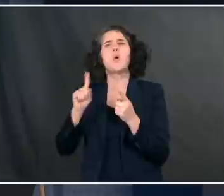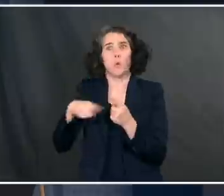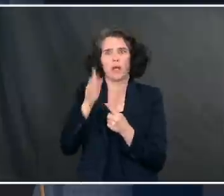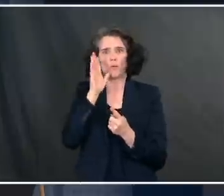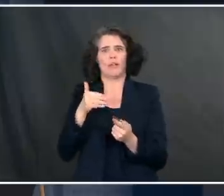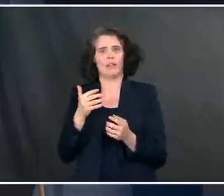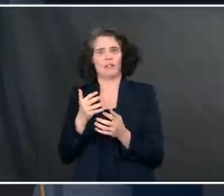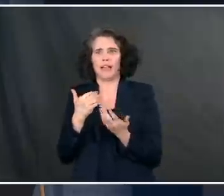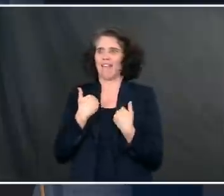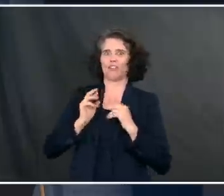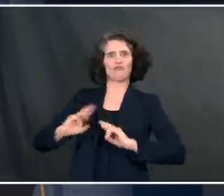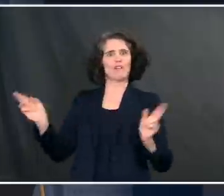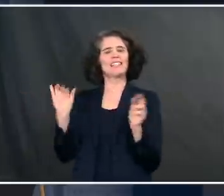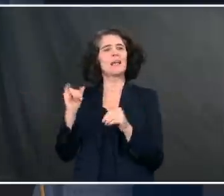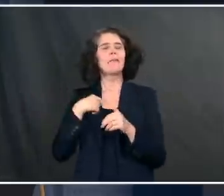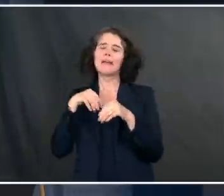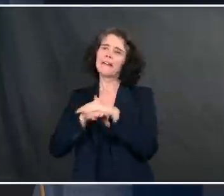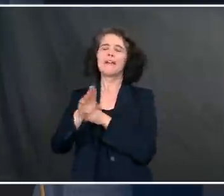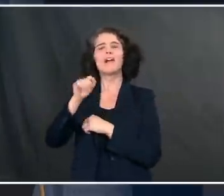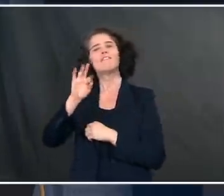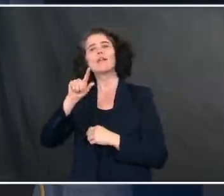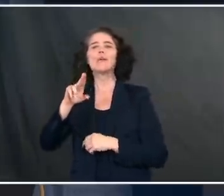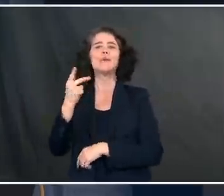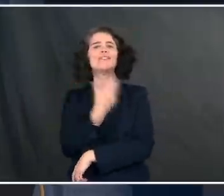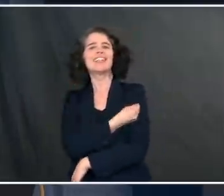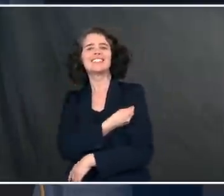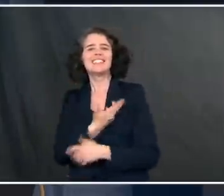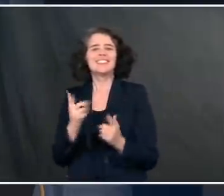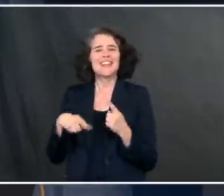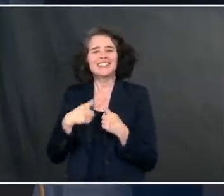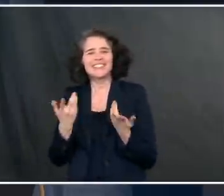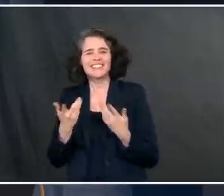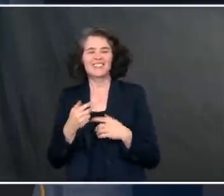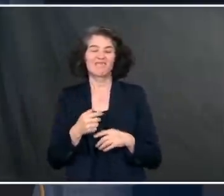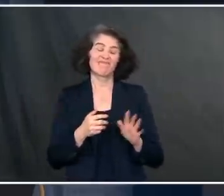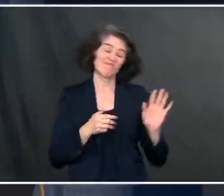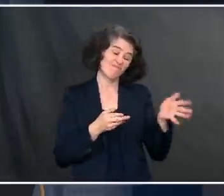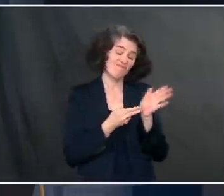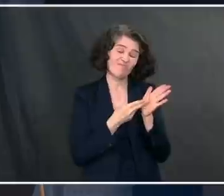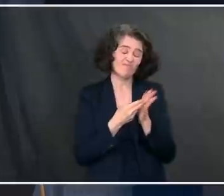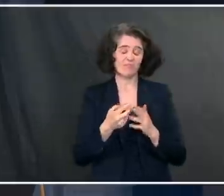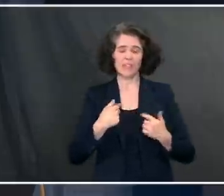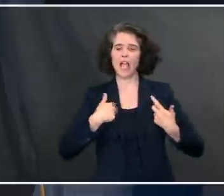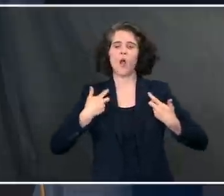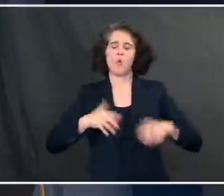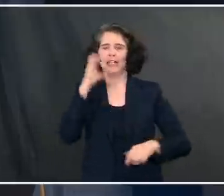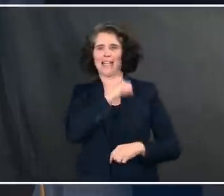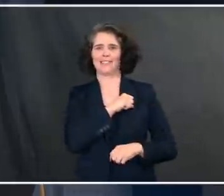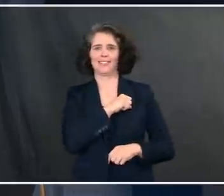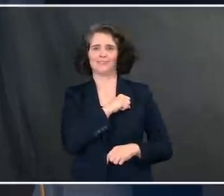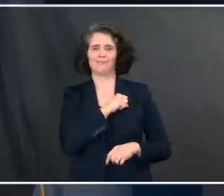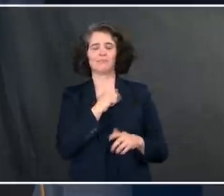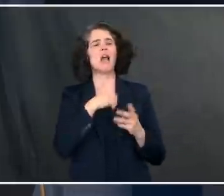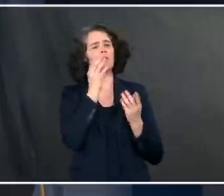Dr. Fauci: You know, in the spirit of not guessing, I really -- I'm not quite sure when that will be, but we can get back to you on that. The Press: And just on the broader timeline: